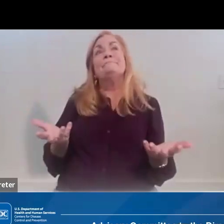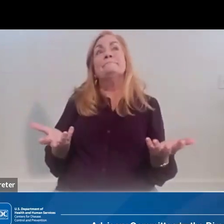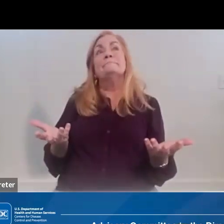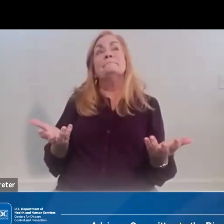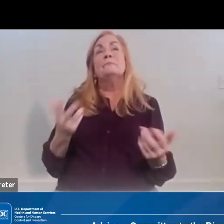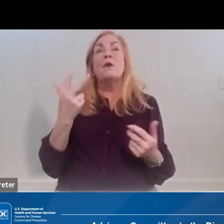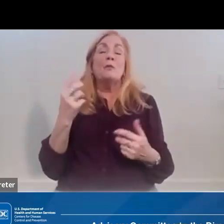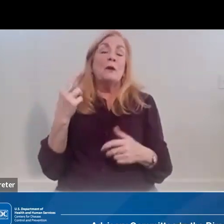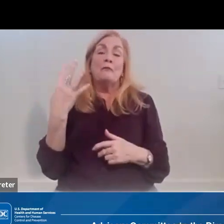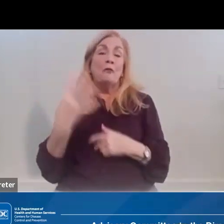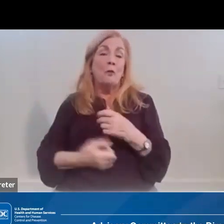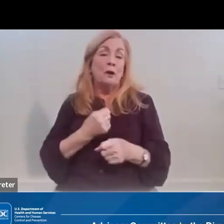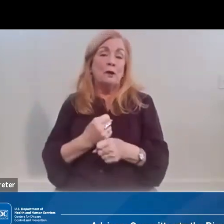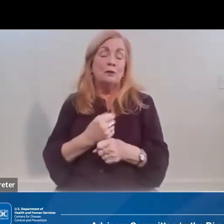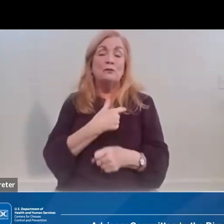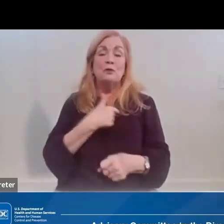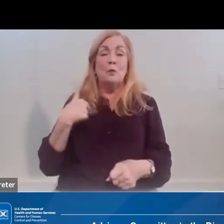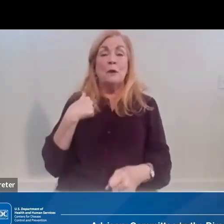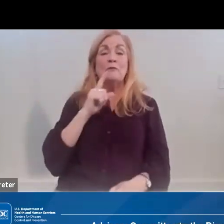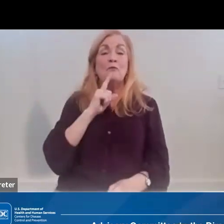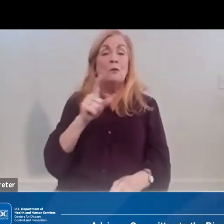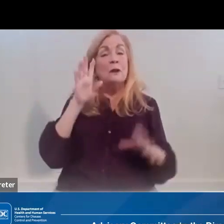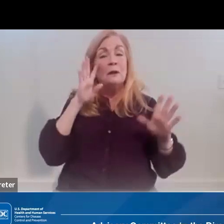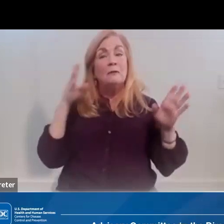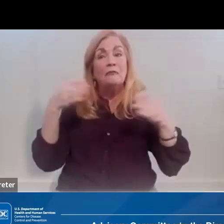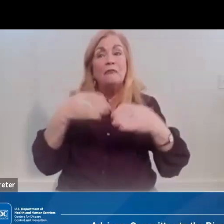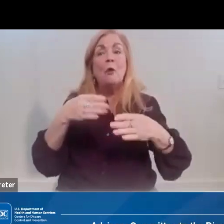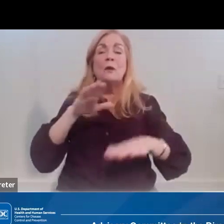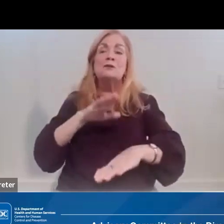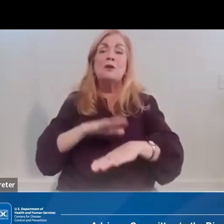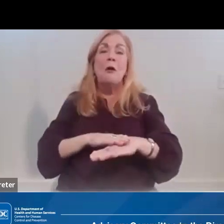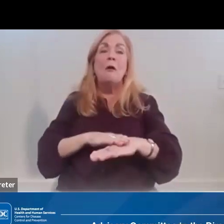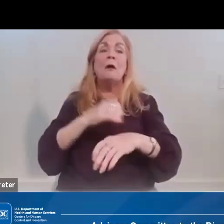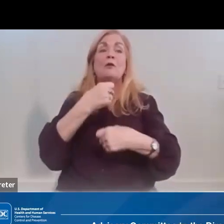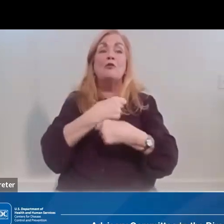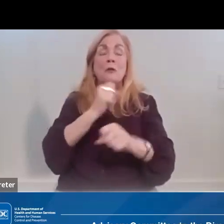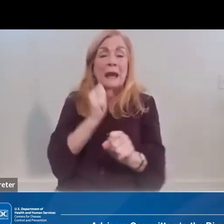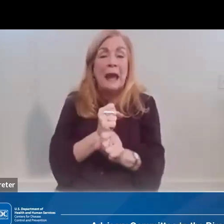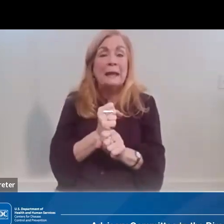or four years, we've really focused on creating the standards, right?